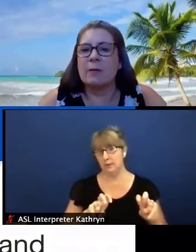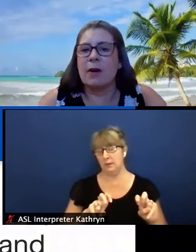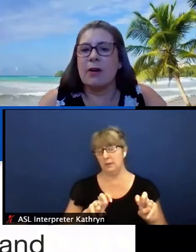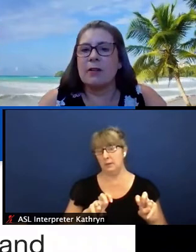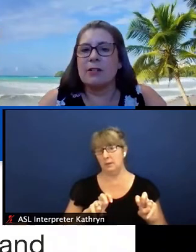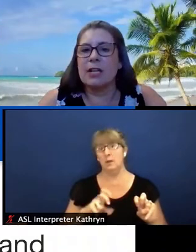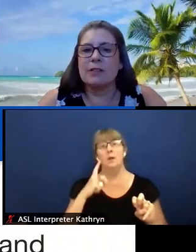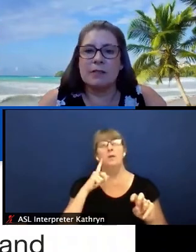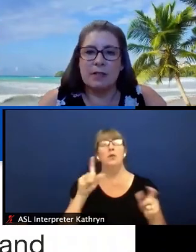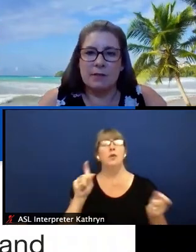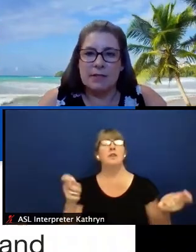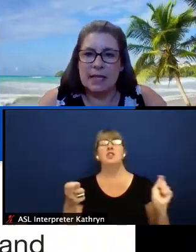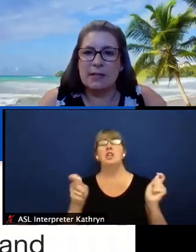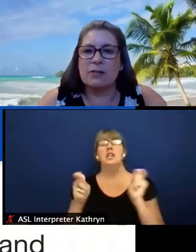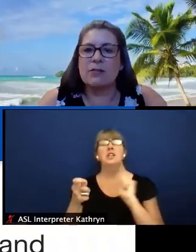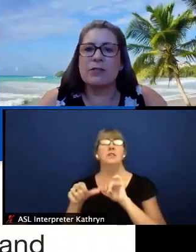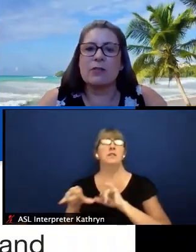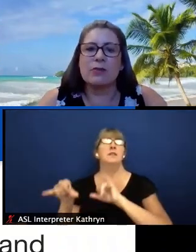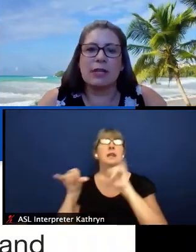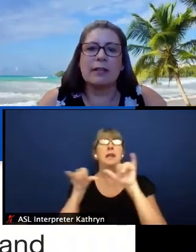on the changes of standards and curriculum.